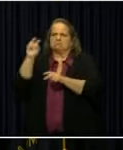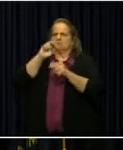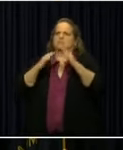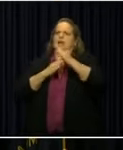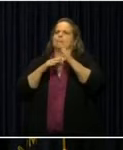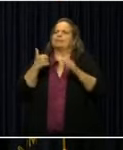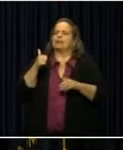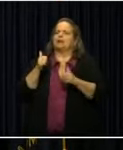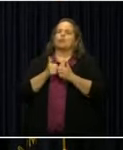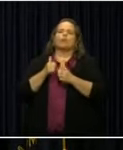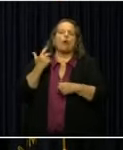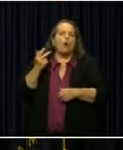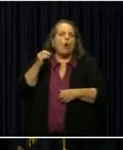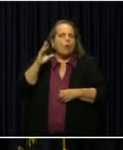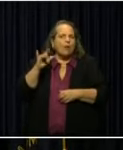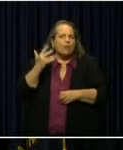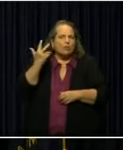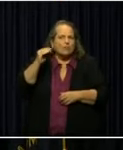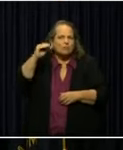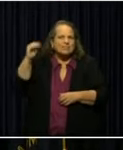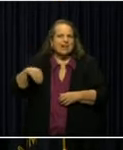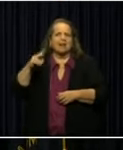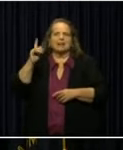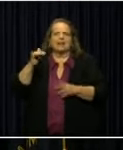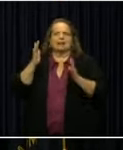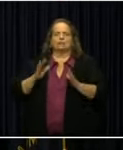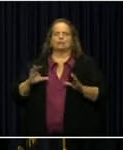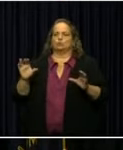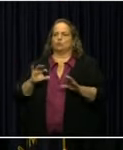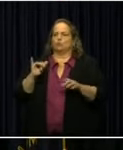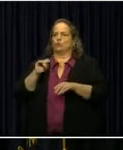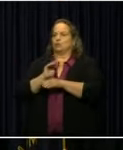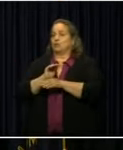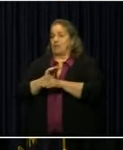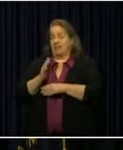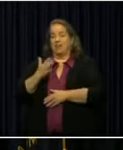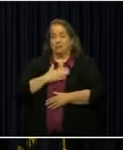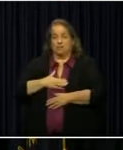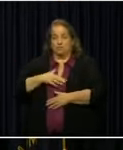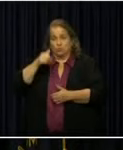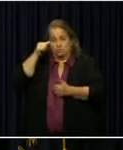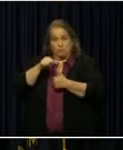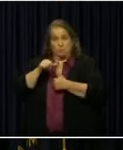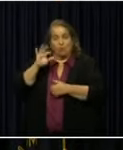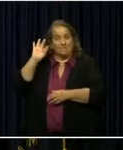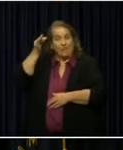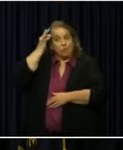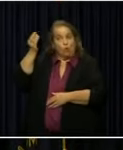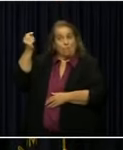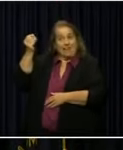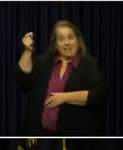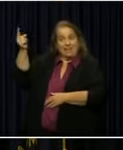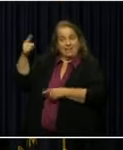WILLING TO DELIVER GREEN LIGHTS. THIS IS HOW WE SHOW THE FAMILIES